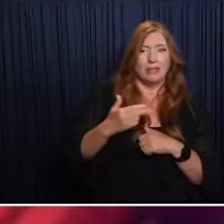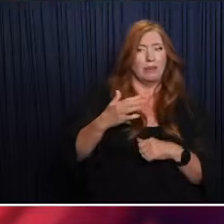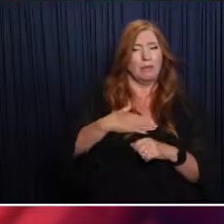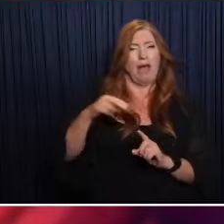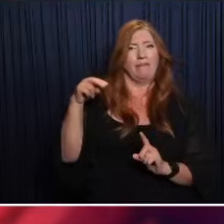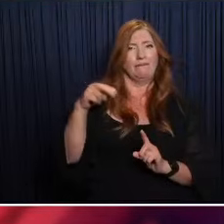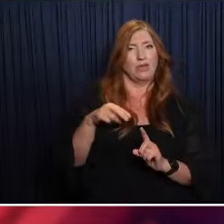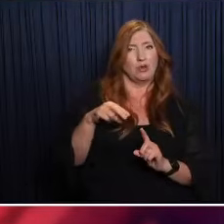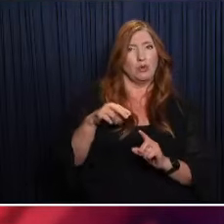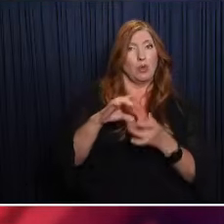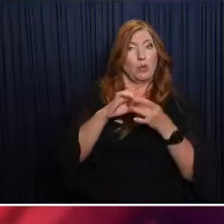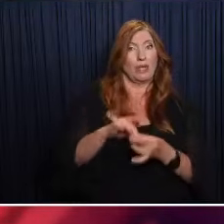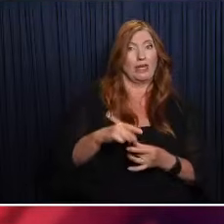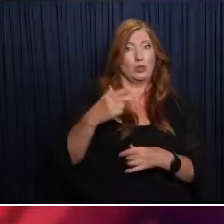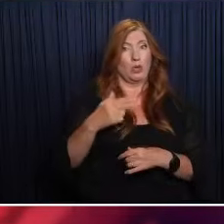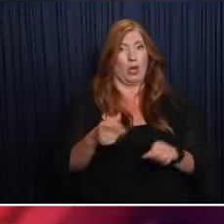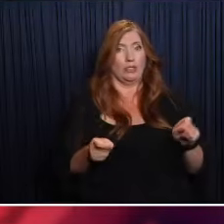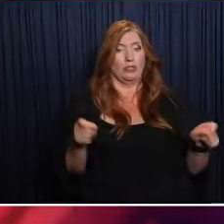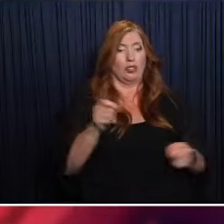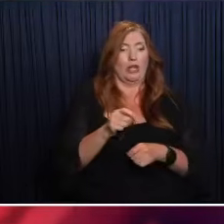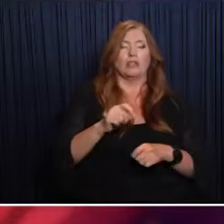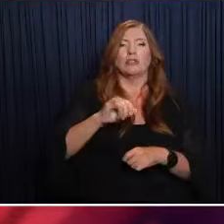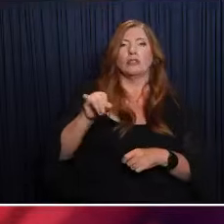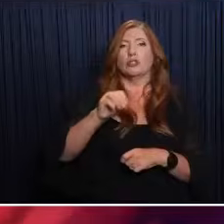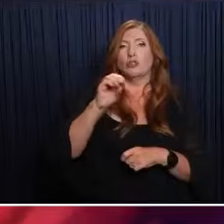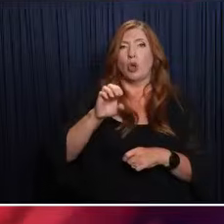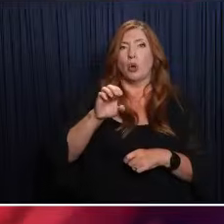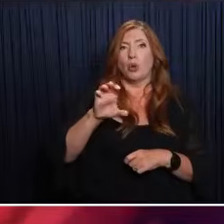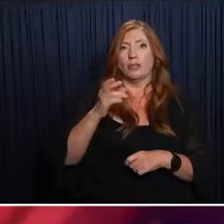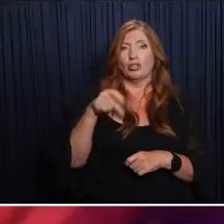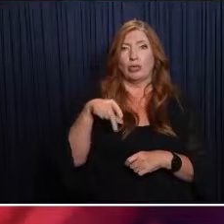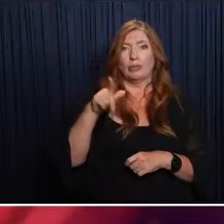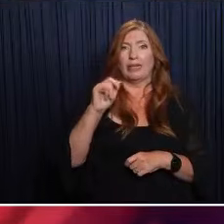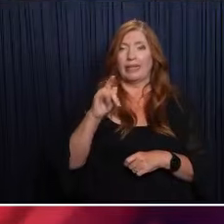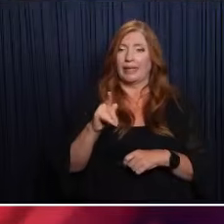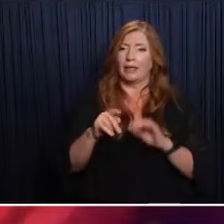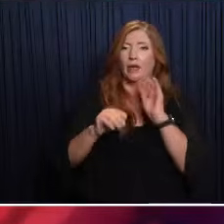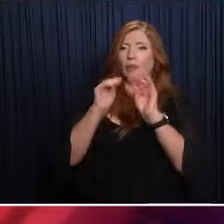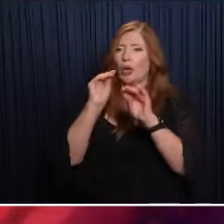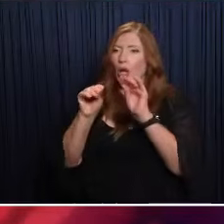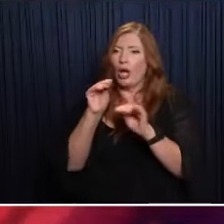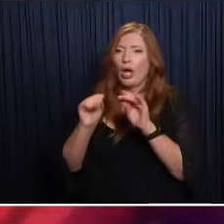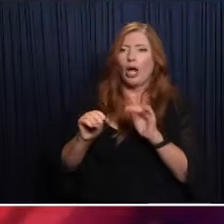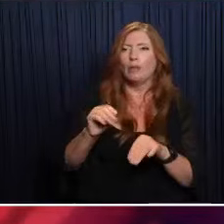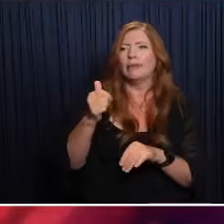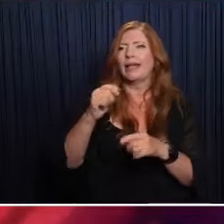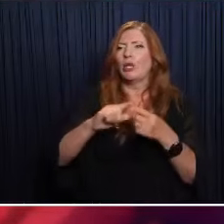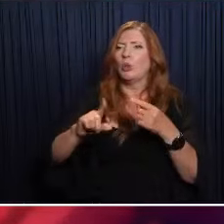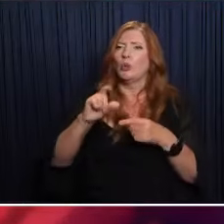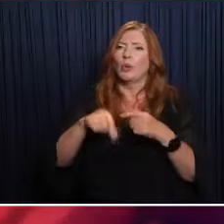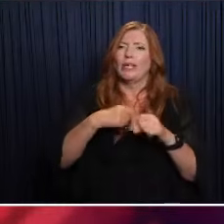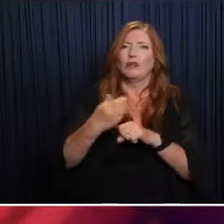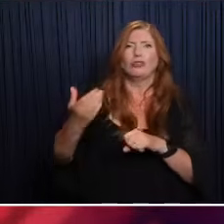TWITTER. A LOT OF PEOPLE WHO DIDN'T GROW UP WITH GUNS AND WHOSE VIEWS